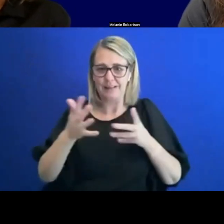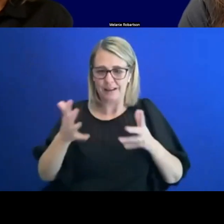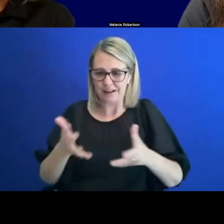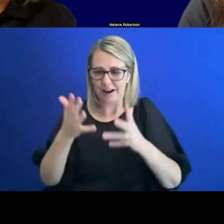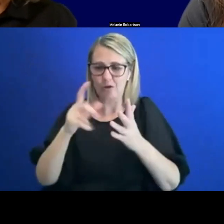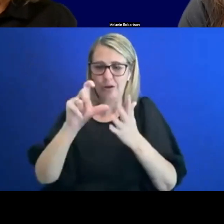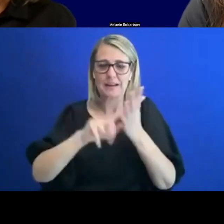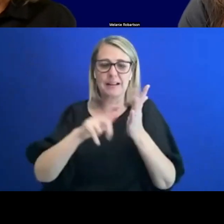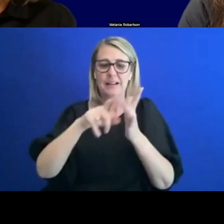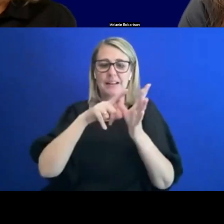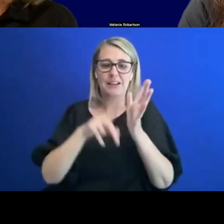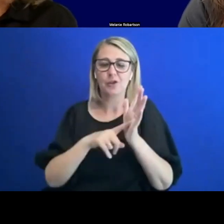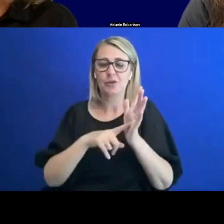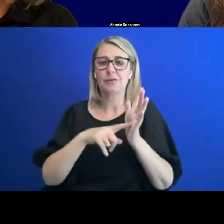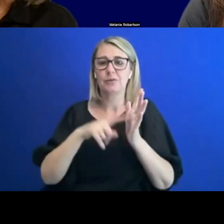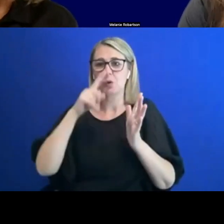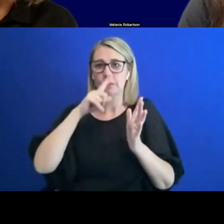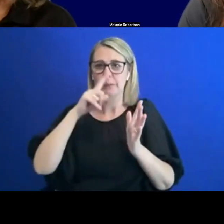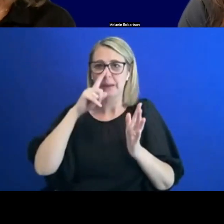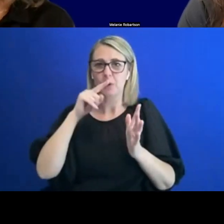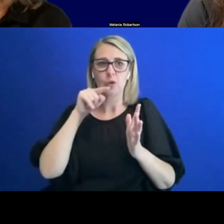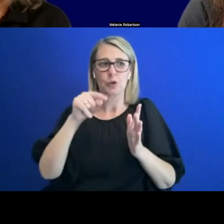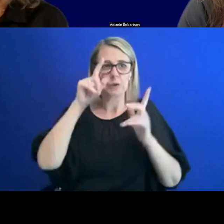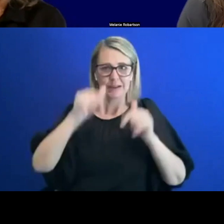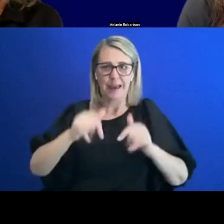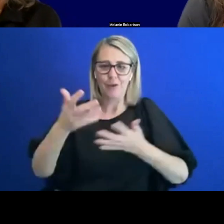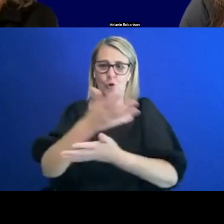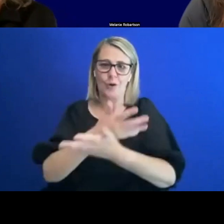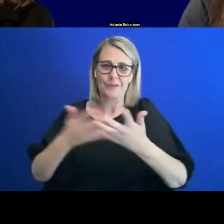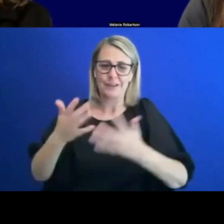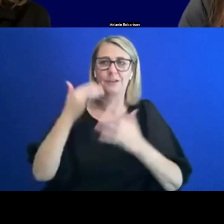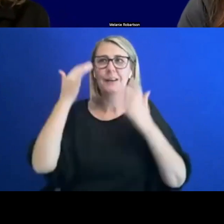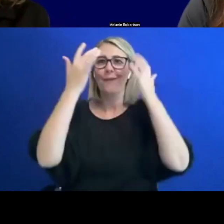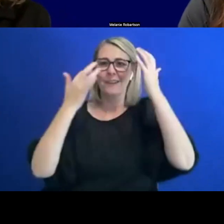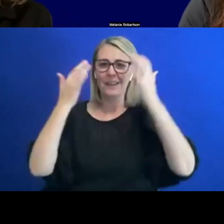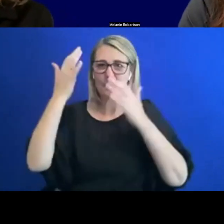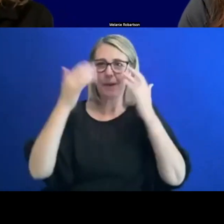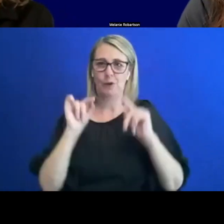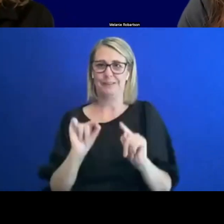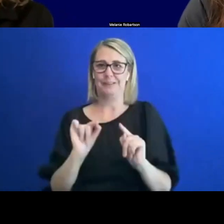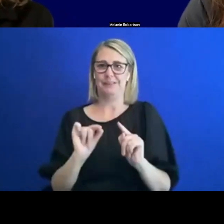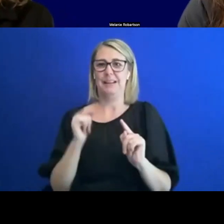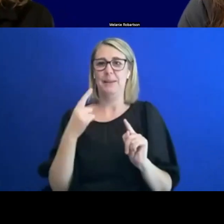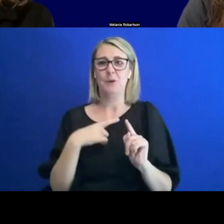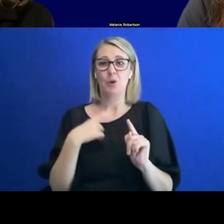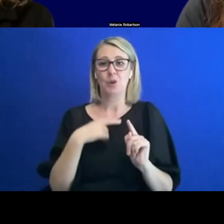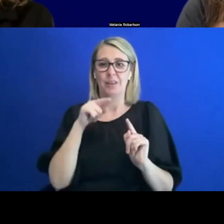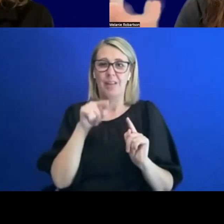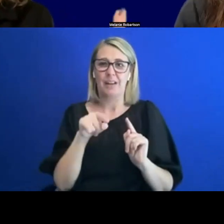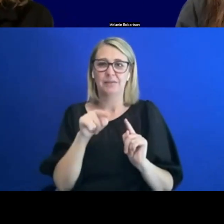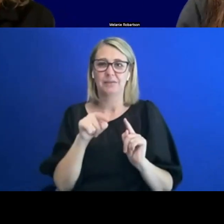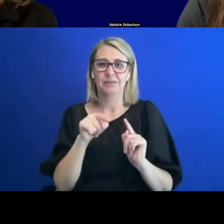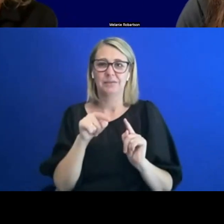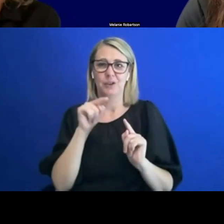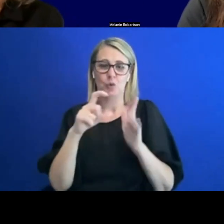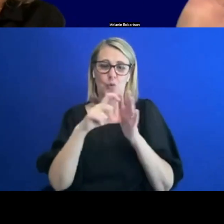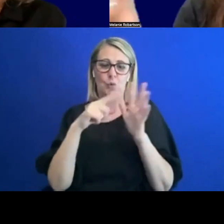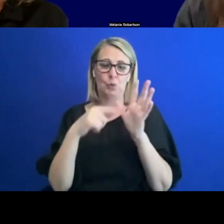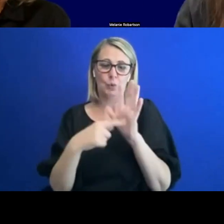the conversation and start thinking about it because that's where I guess your database kind